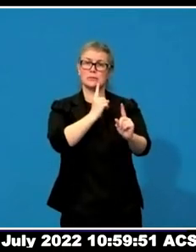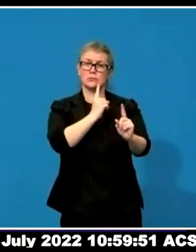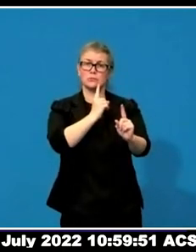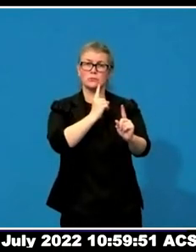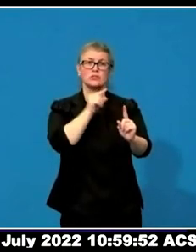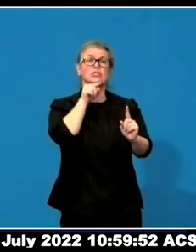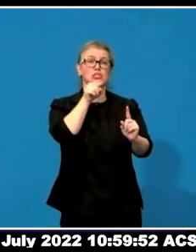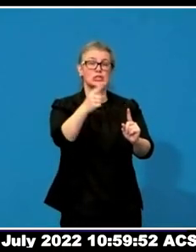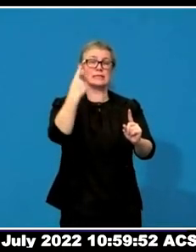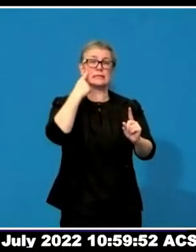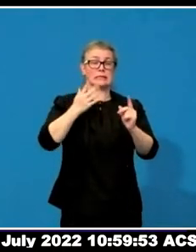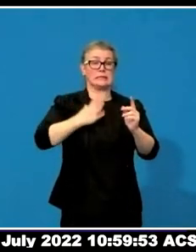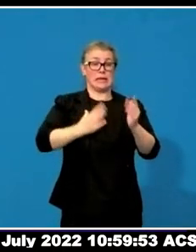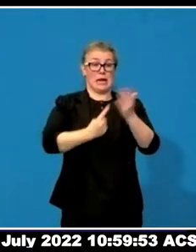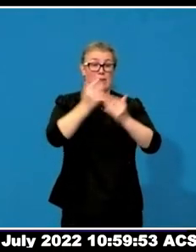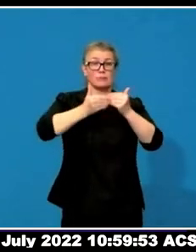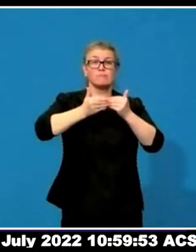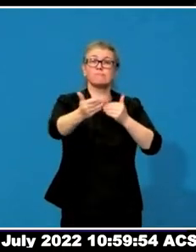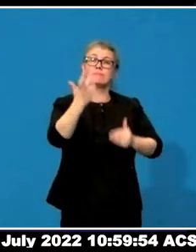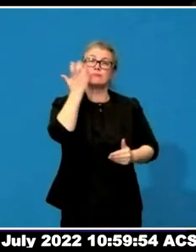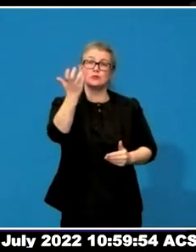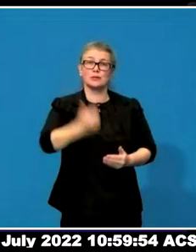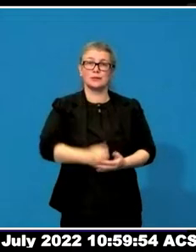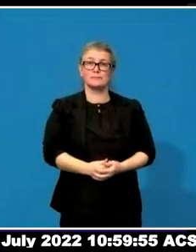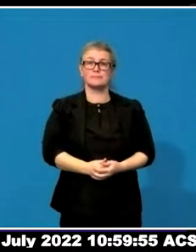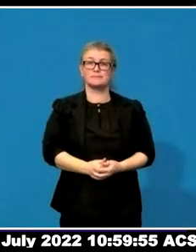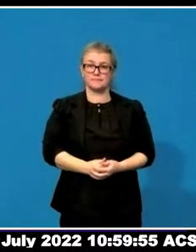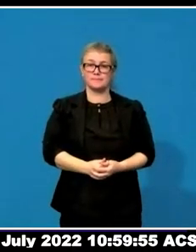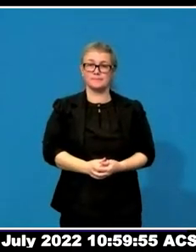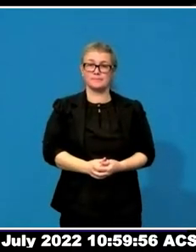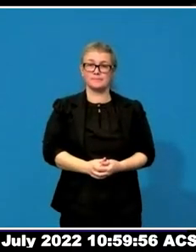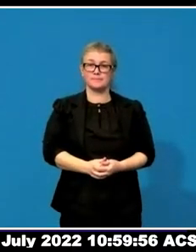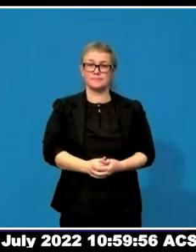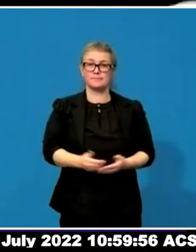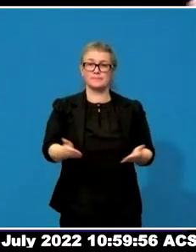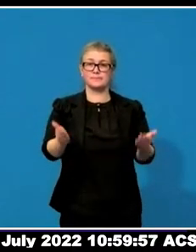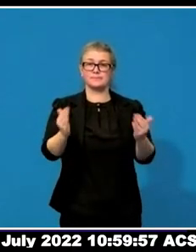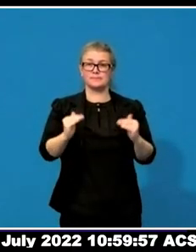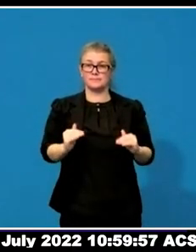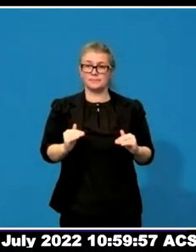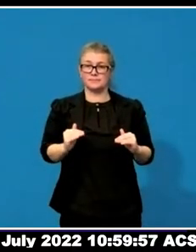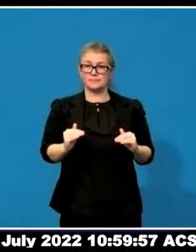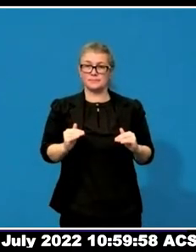Can I have the map of Far North Queensland put up on screen.